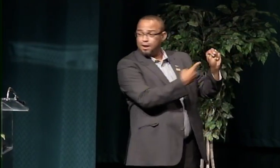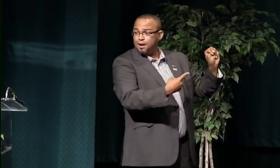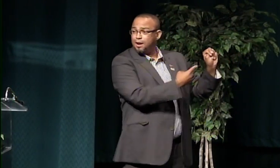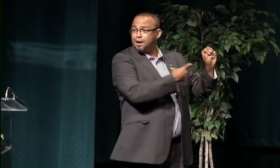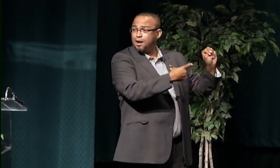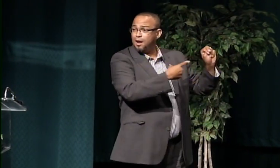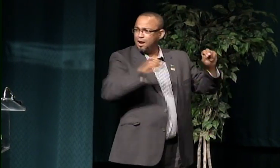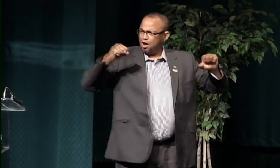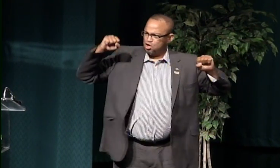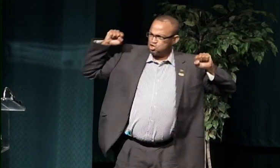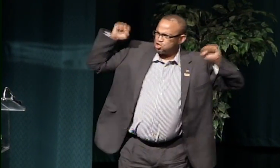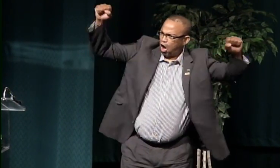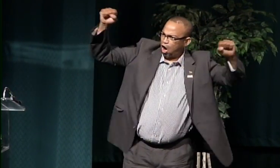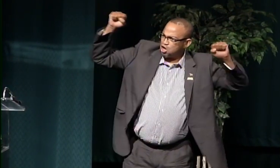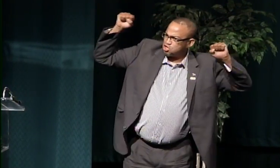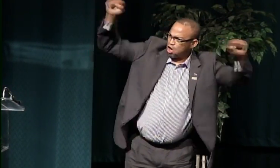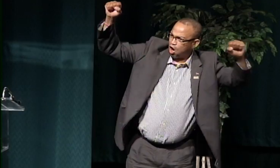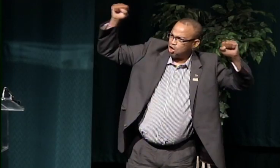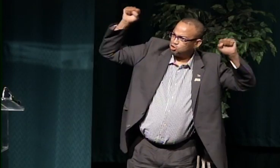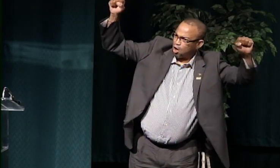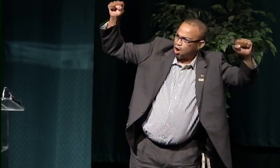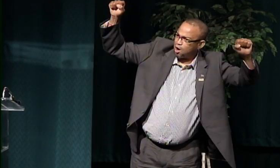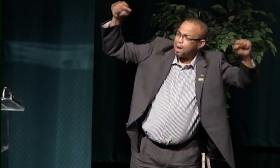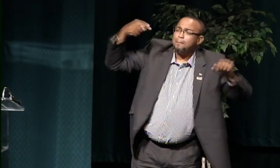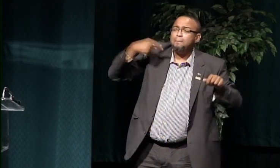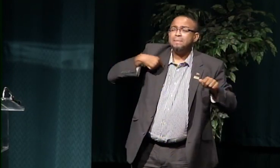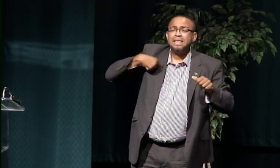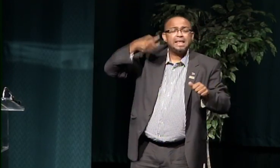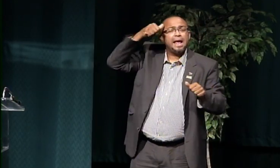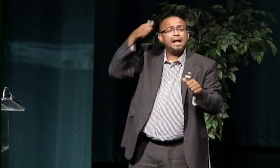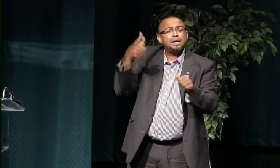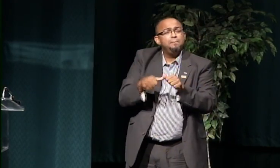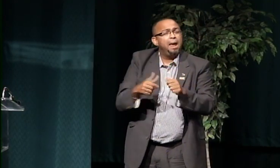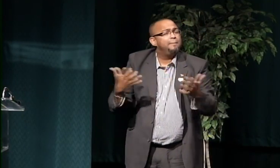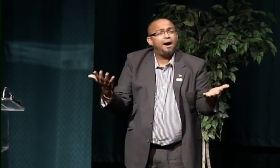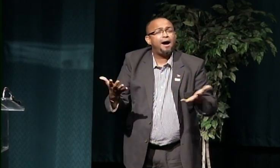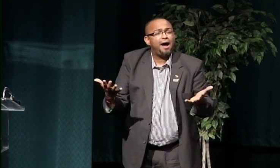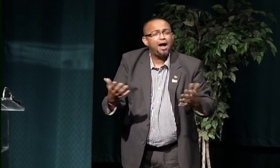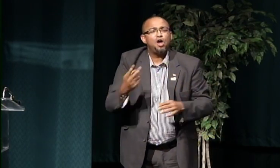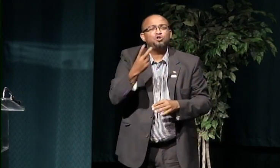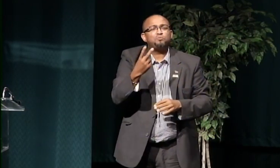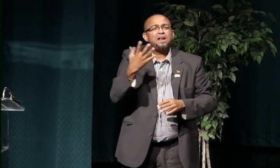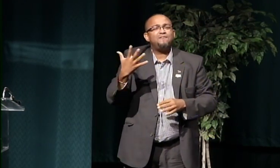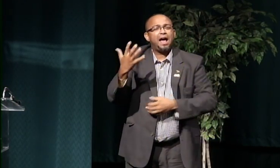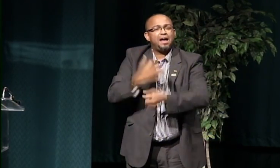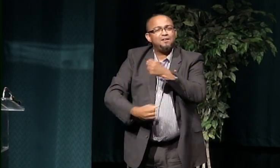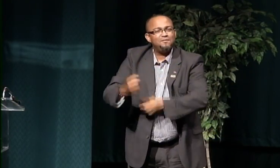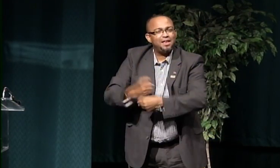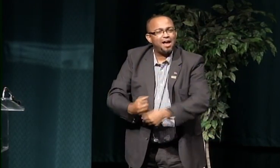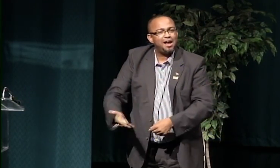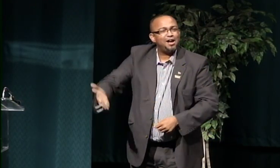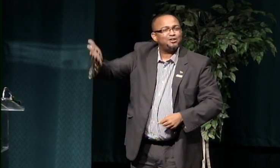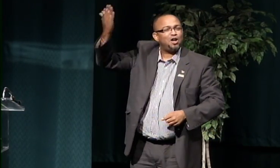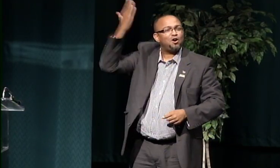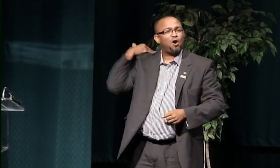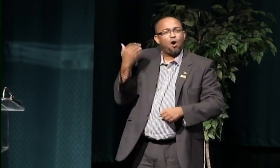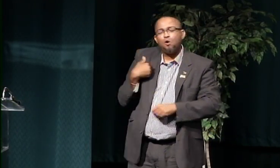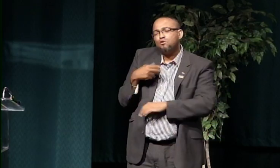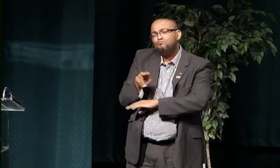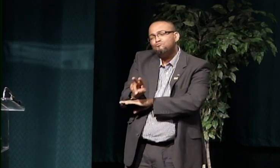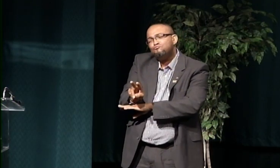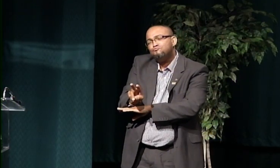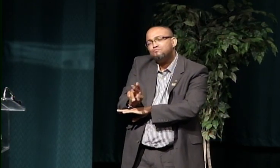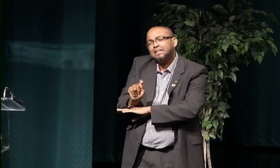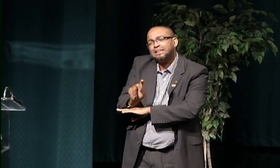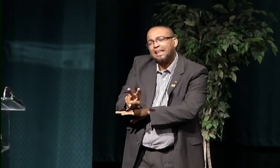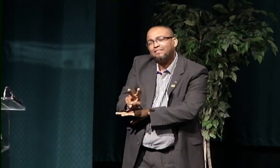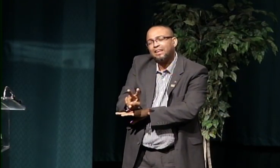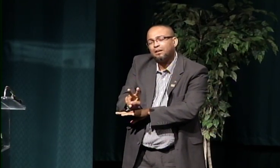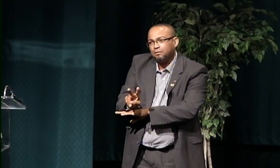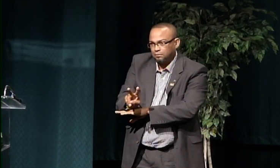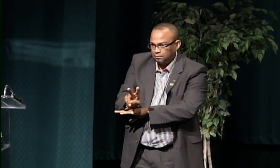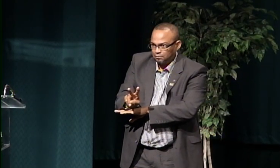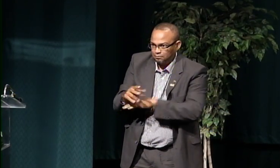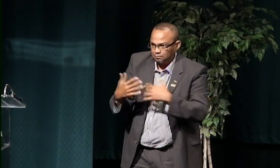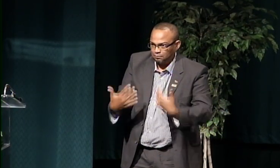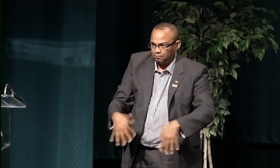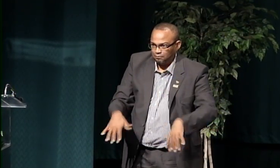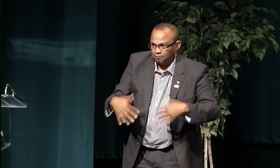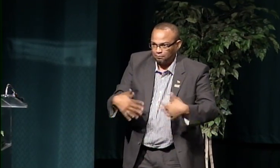I remember 25 years ago watching the events of D.P.N.